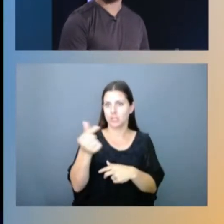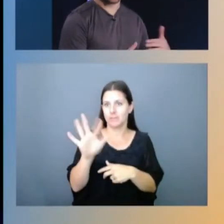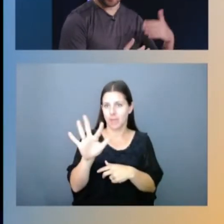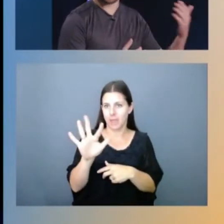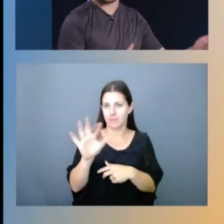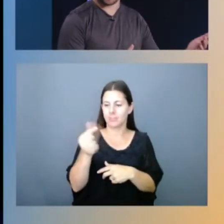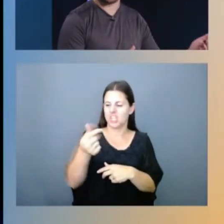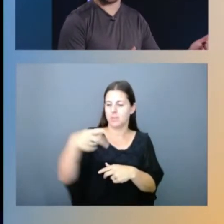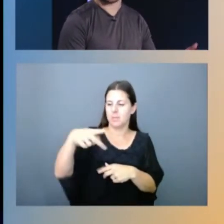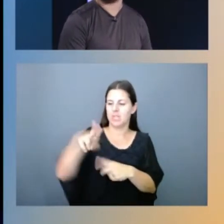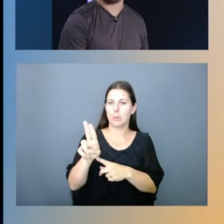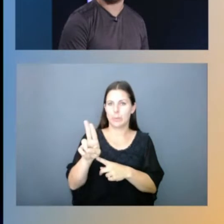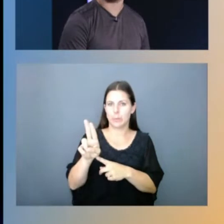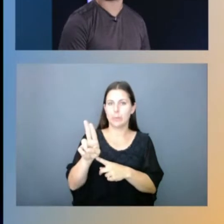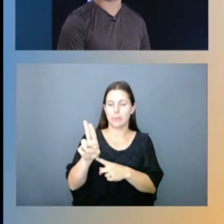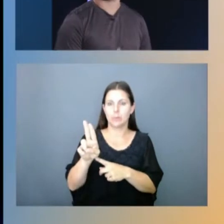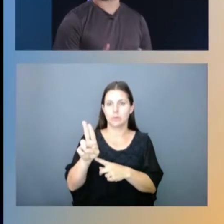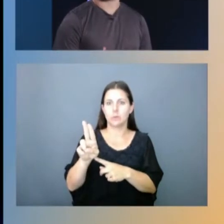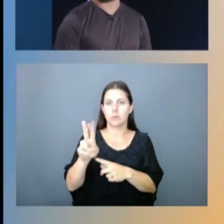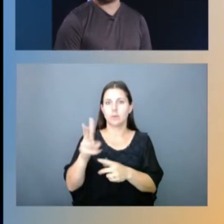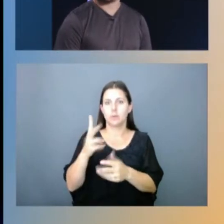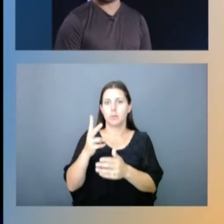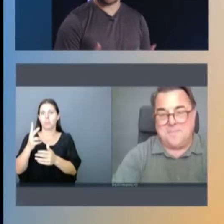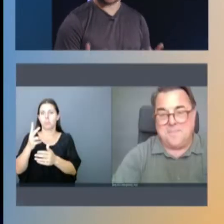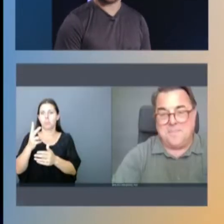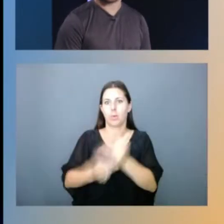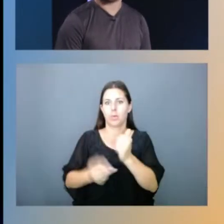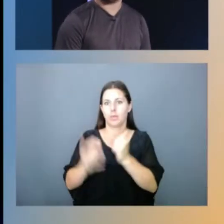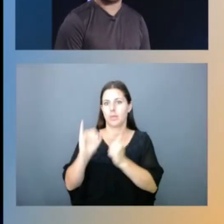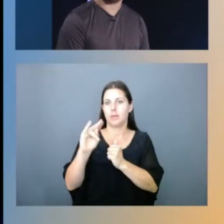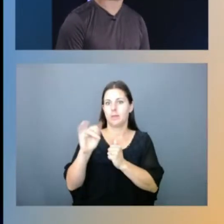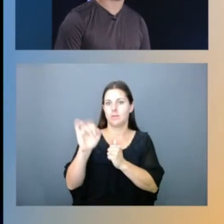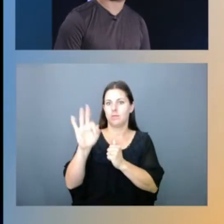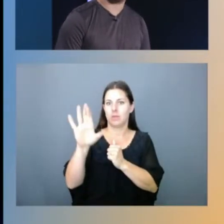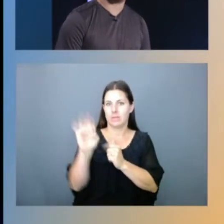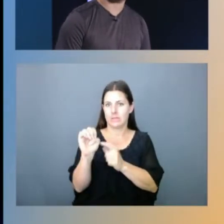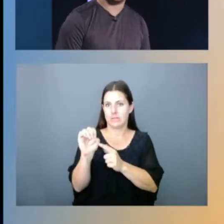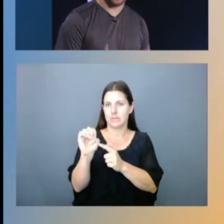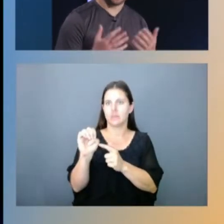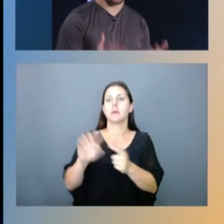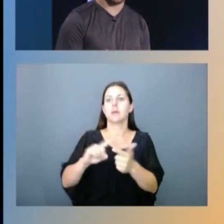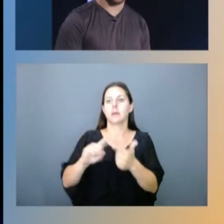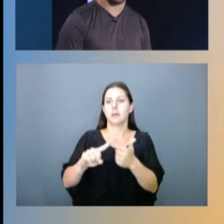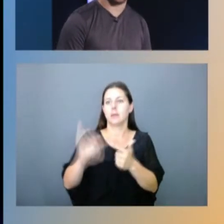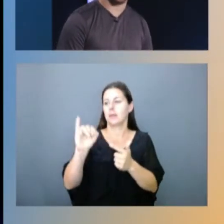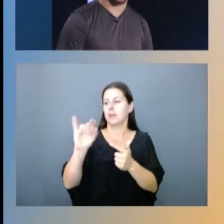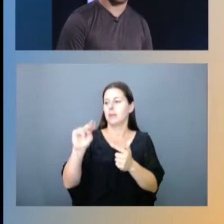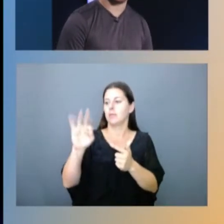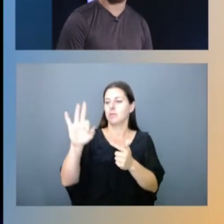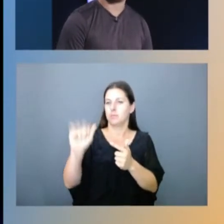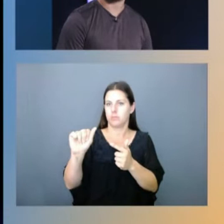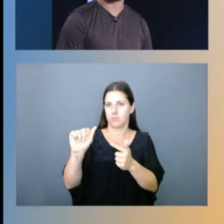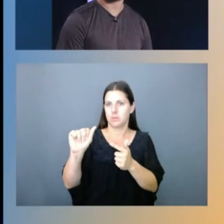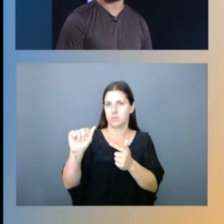Both are inference optimized. And Inf1, as we discussed before, is Inferentia based, and also inference optimized. [Presenter] And here lower is better.